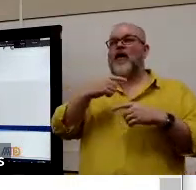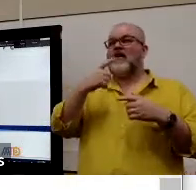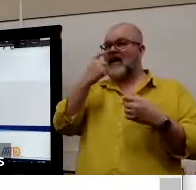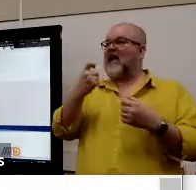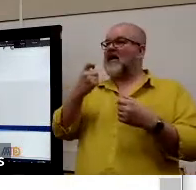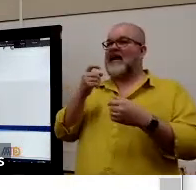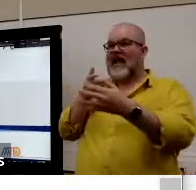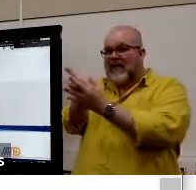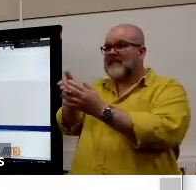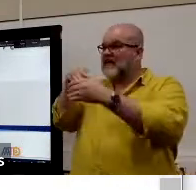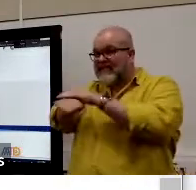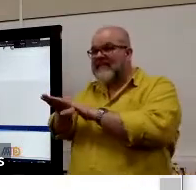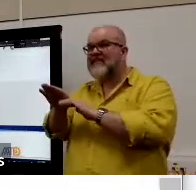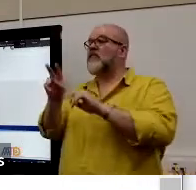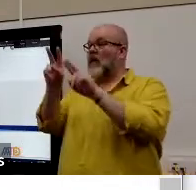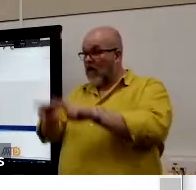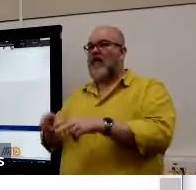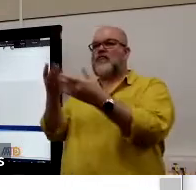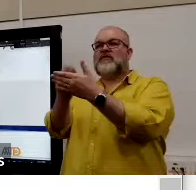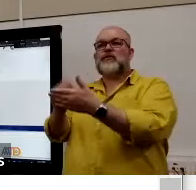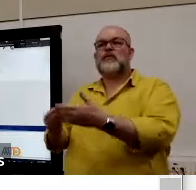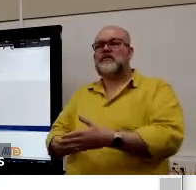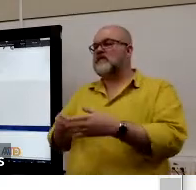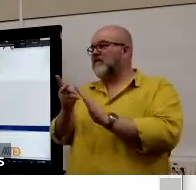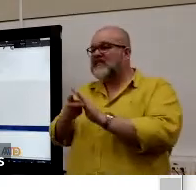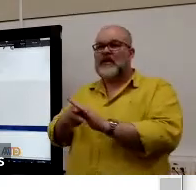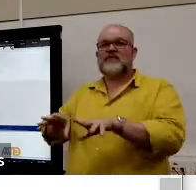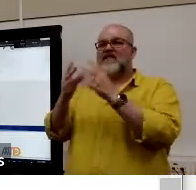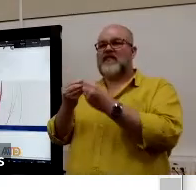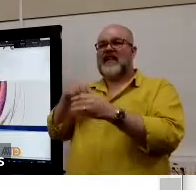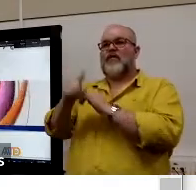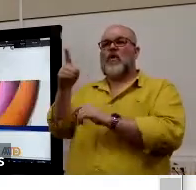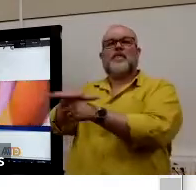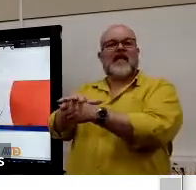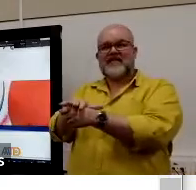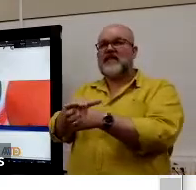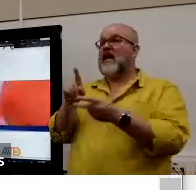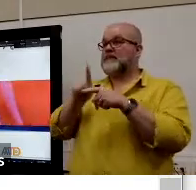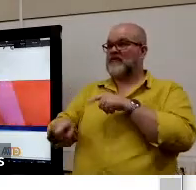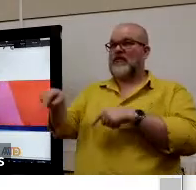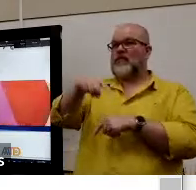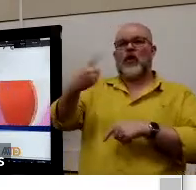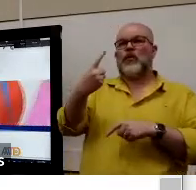everyone can access and have a look at the resources the videos and everything in one